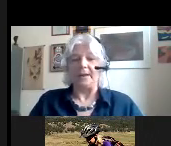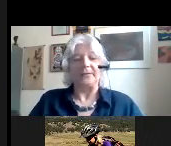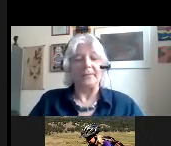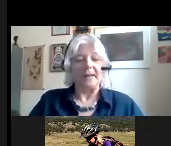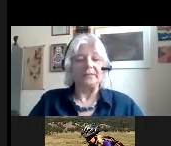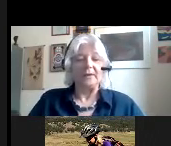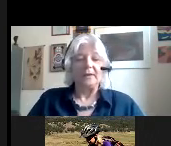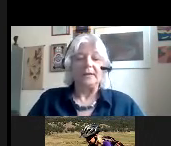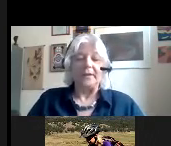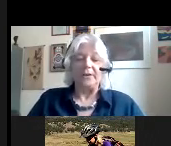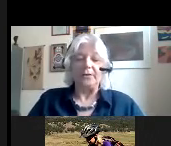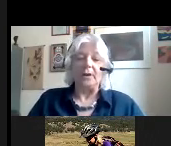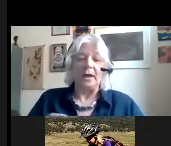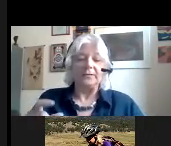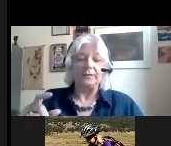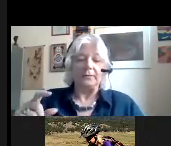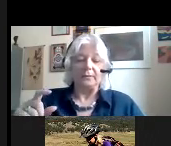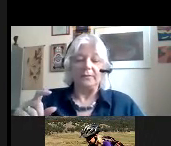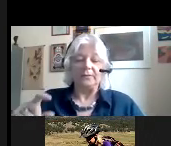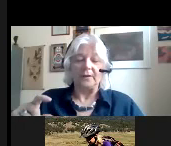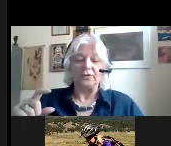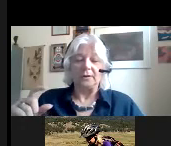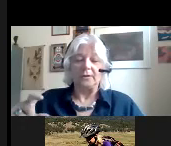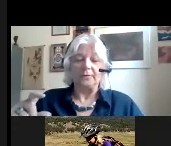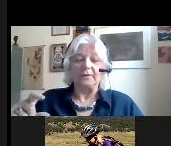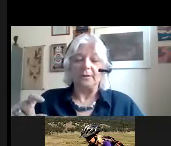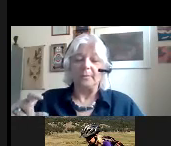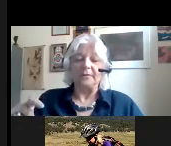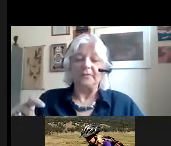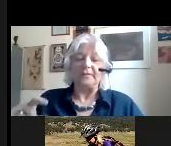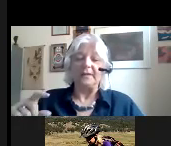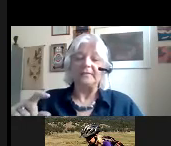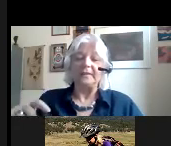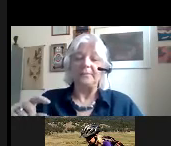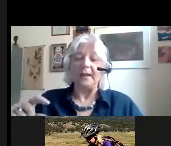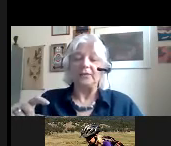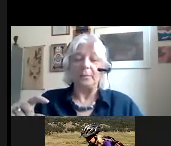was passed, that they utilized the section and the 13th Amendment that says "Except as punishment